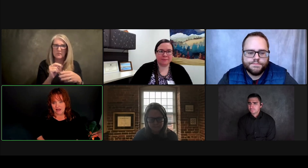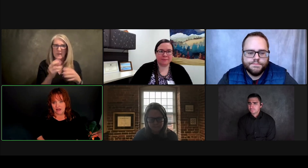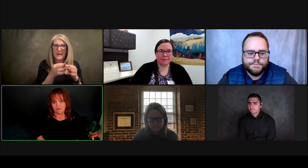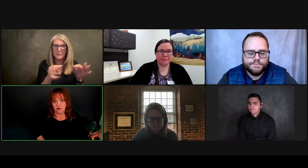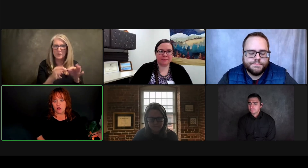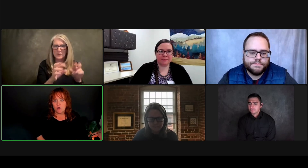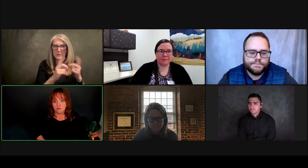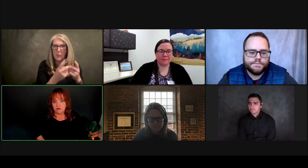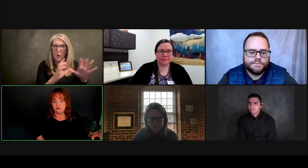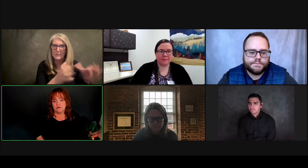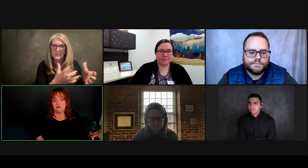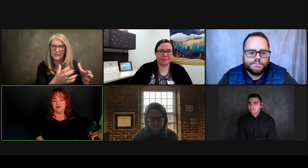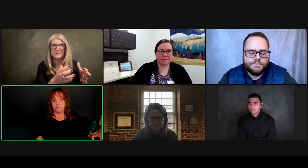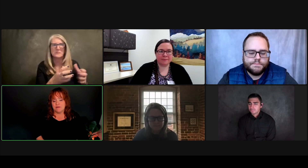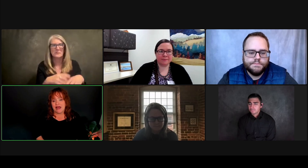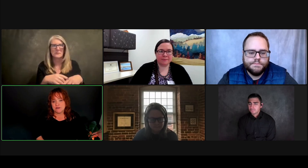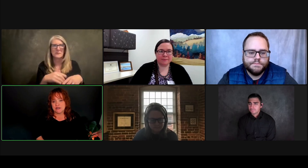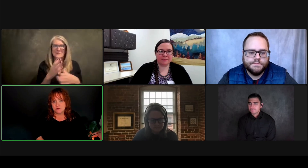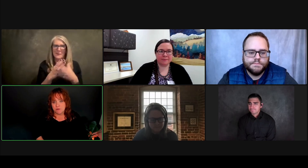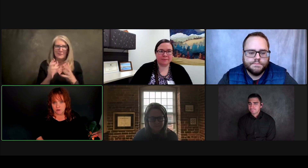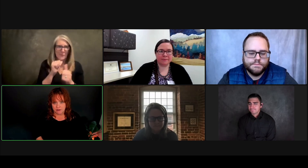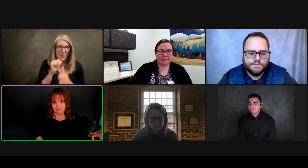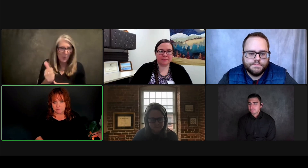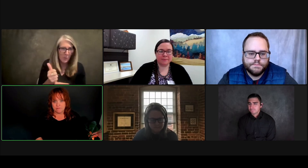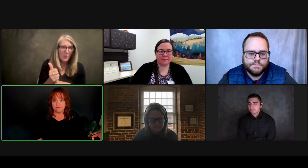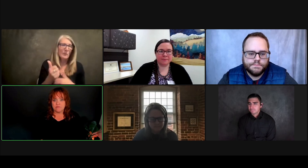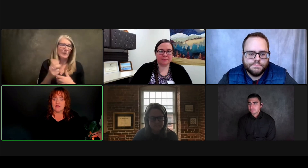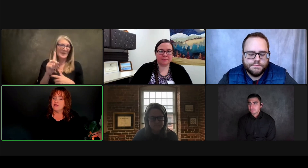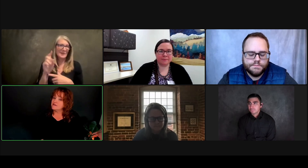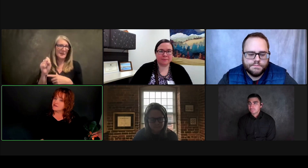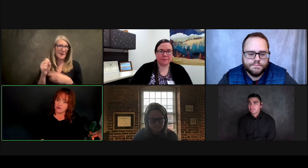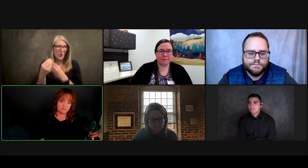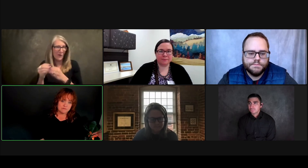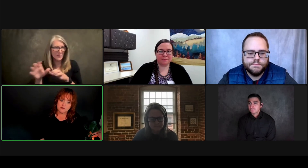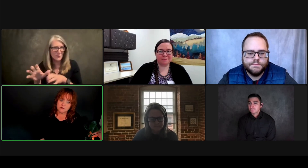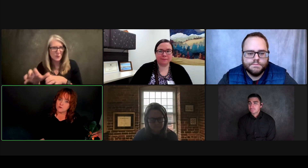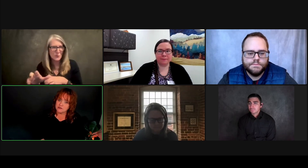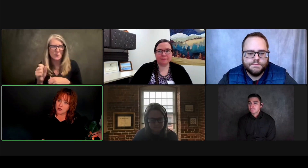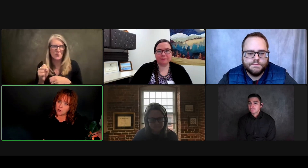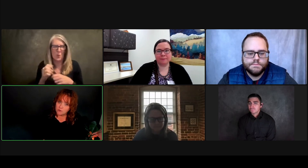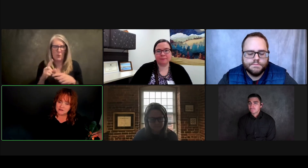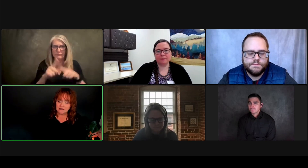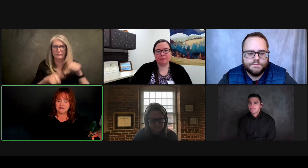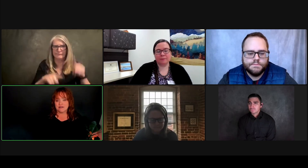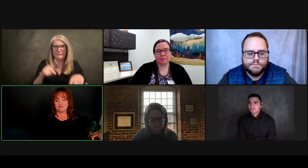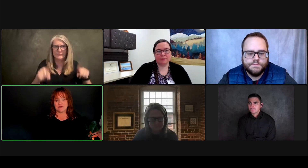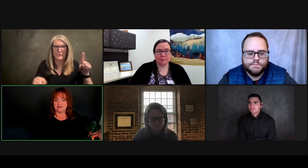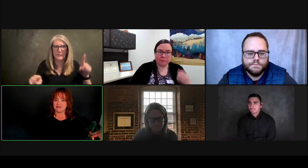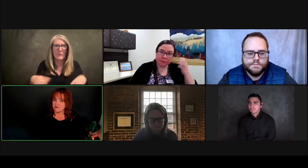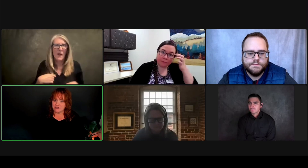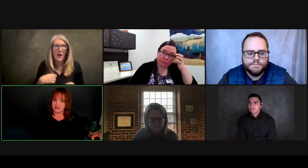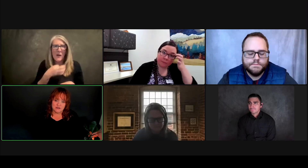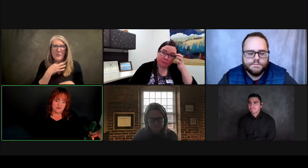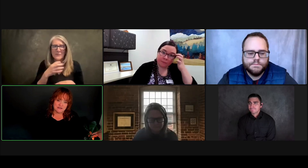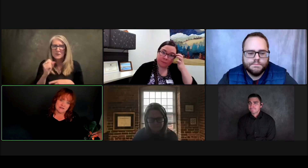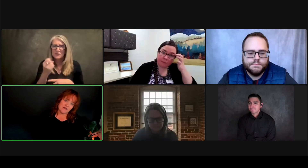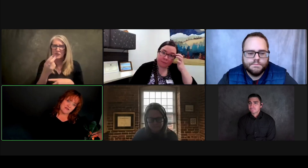They have their own captioning department. Some schools don't. Sometimes the disability services office